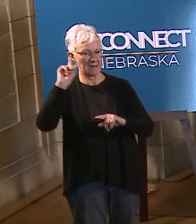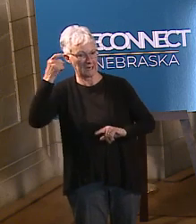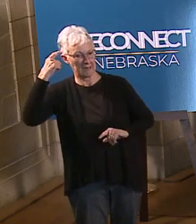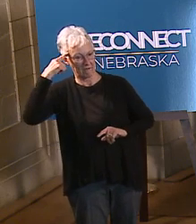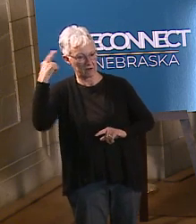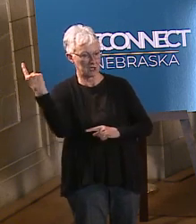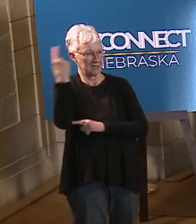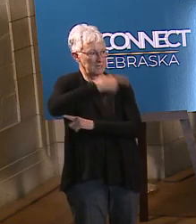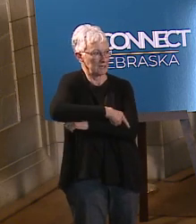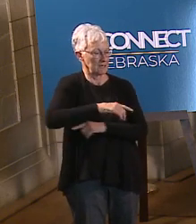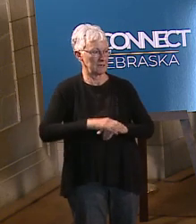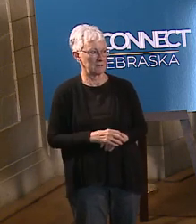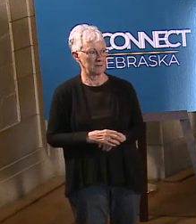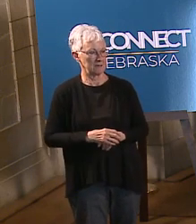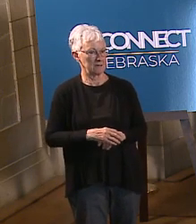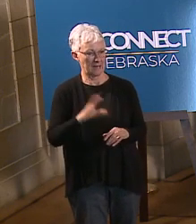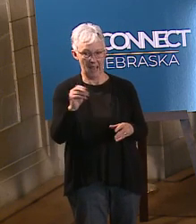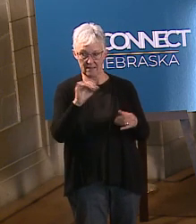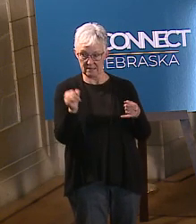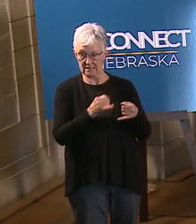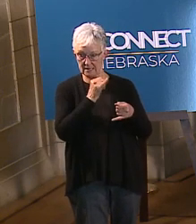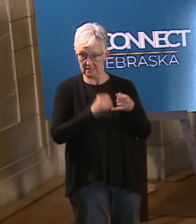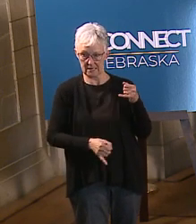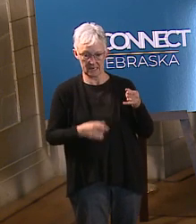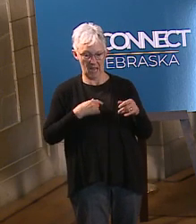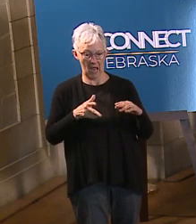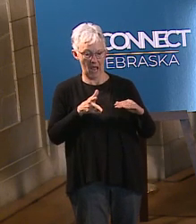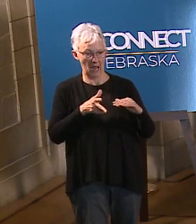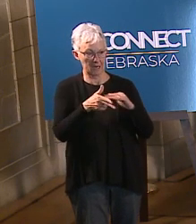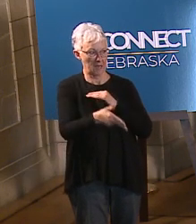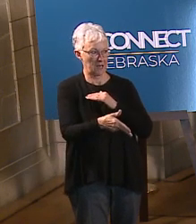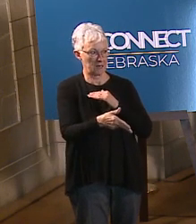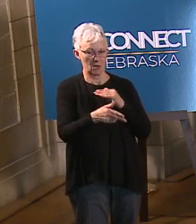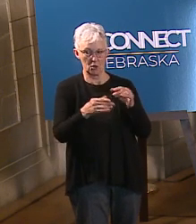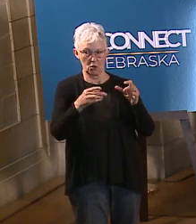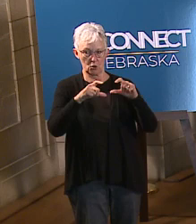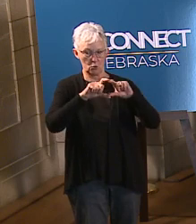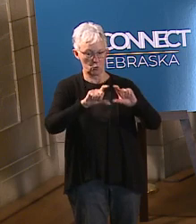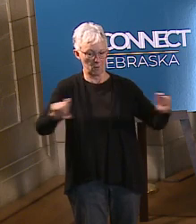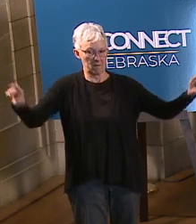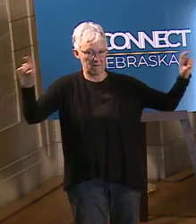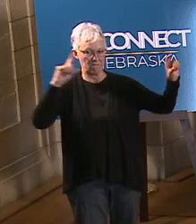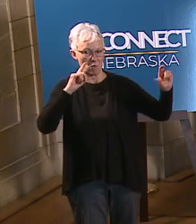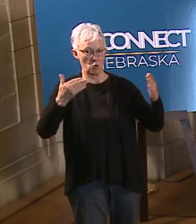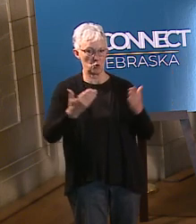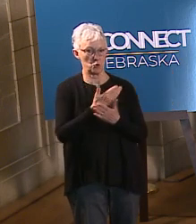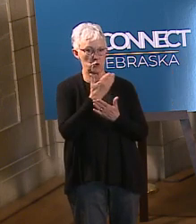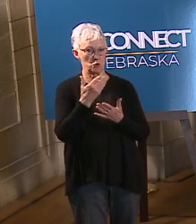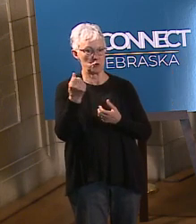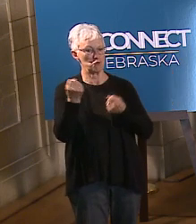WAS LIKE A NORMAL DAY OF BEING GOVERNOR, IT WAS VERY EXCITING,